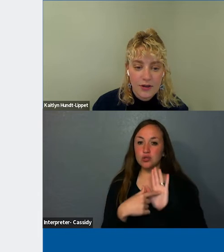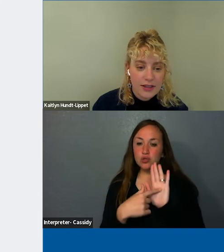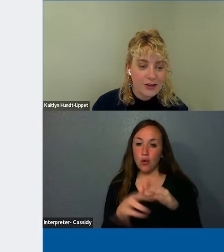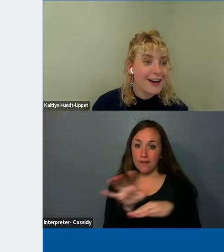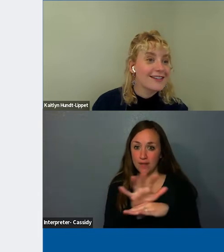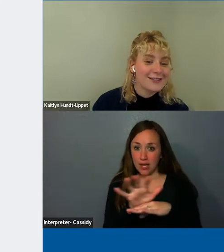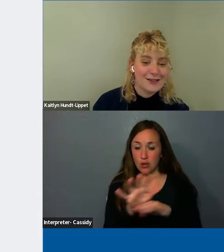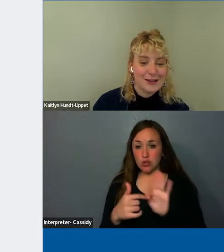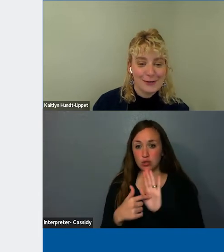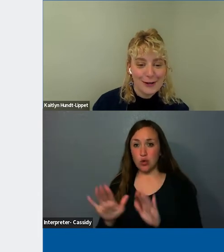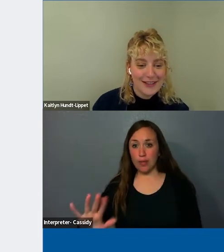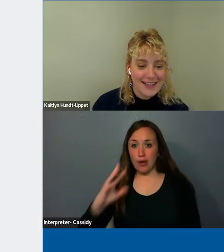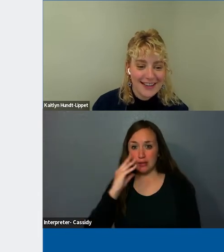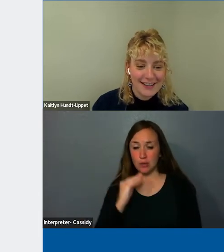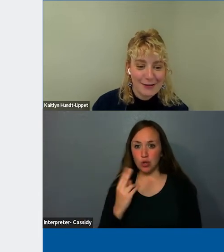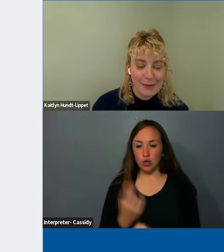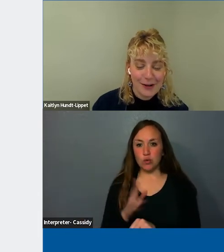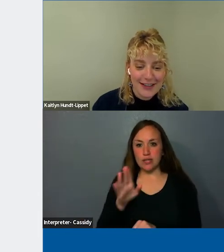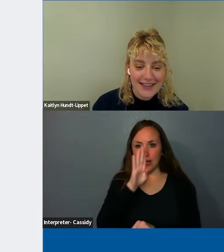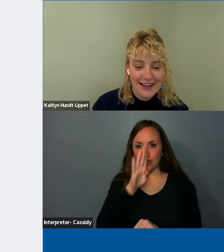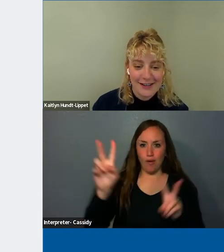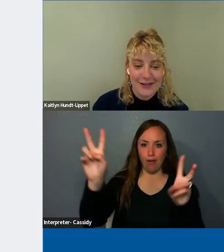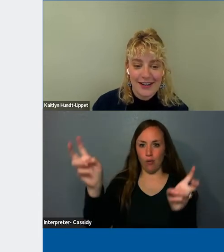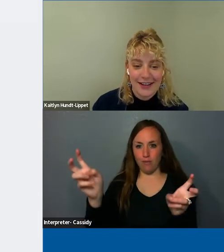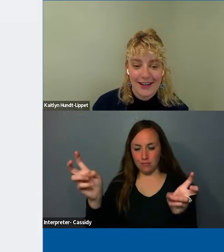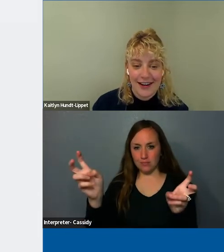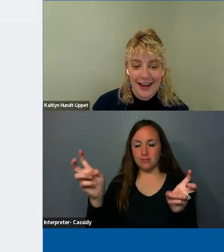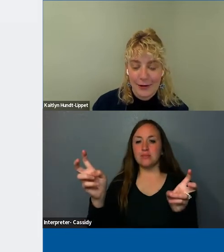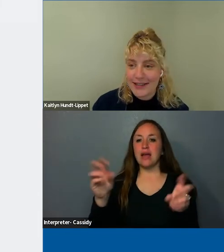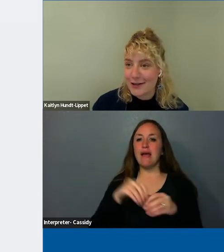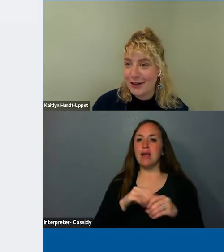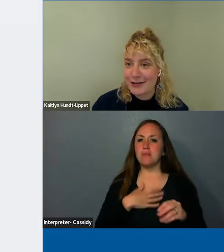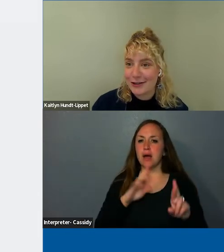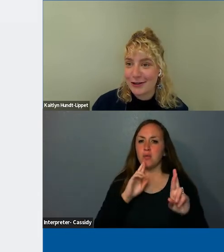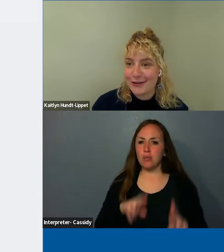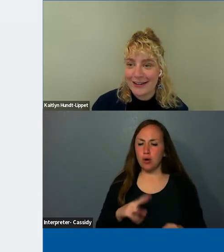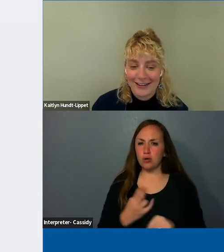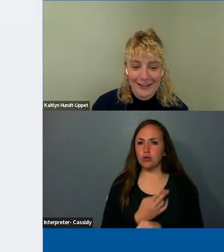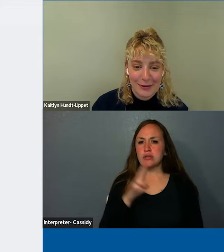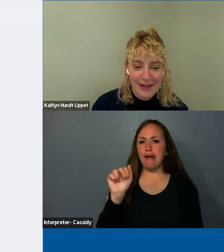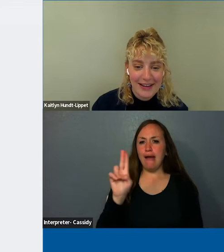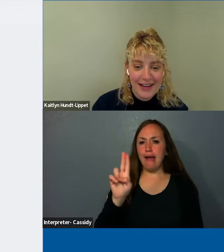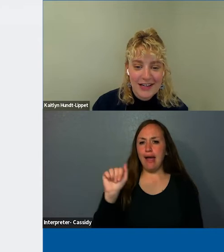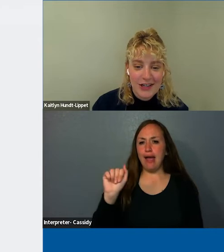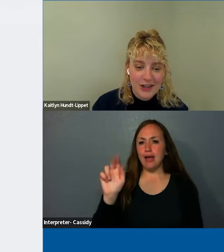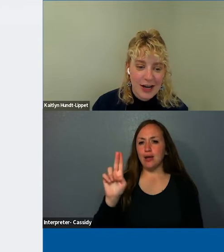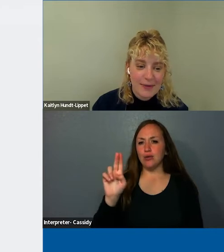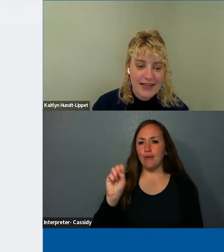using direct user quotes in reports and using an AUS score, which I'll go over in a little bit, to describe